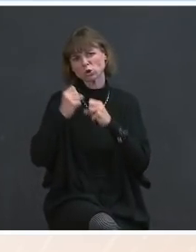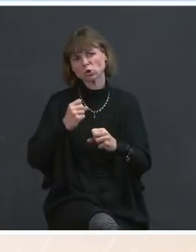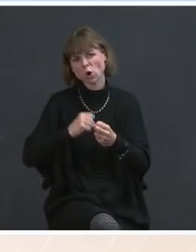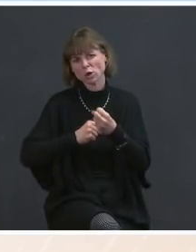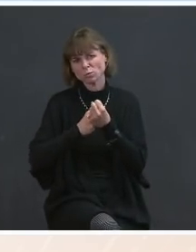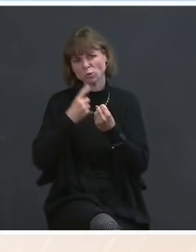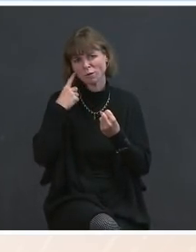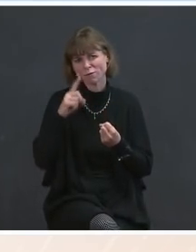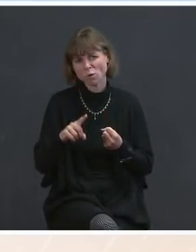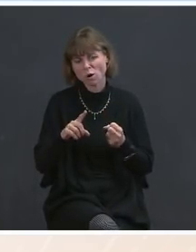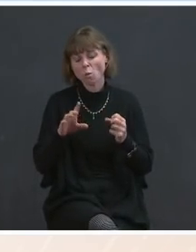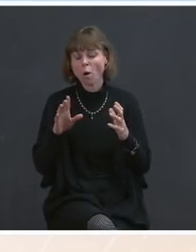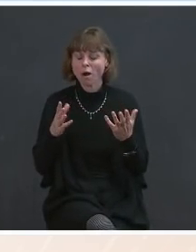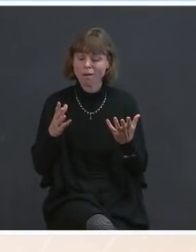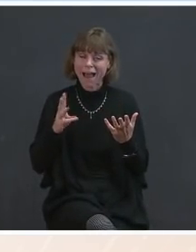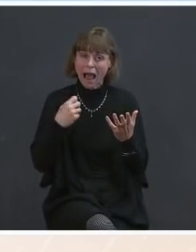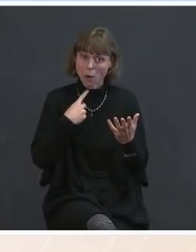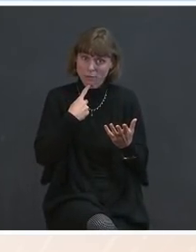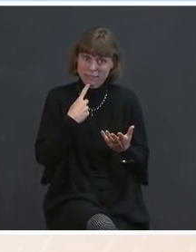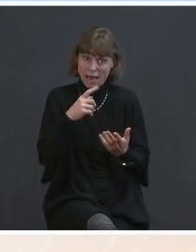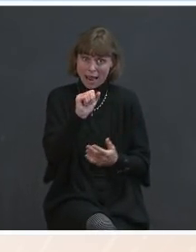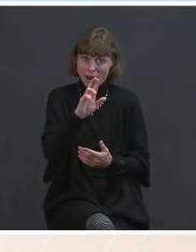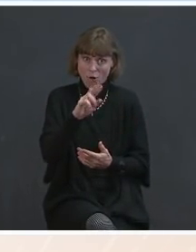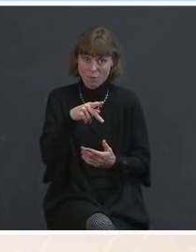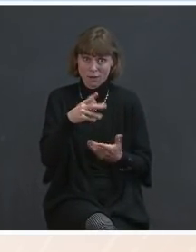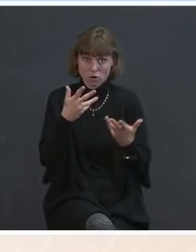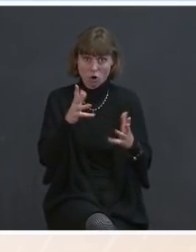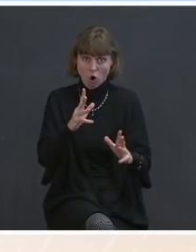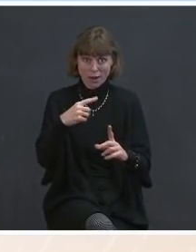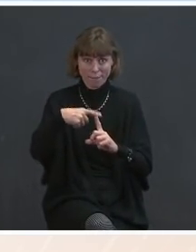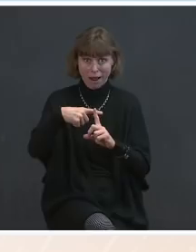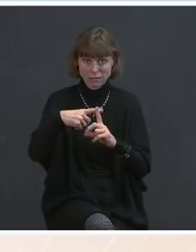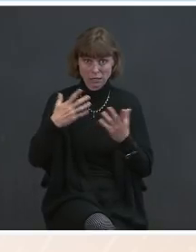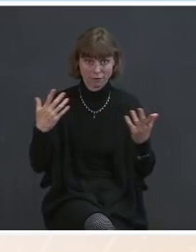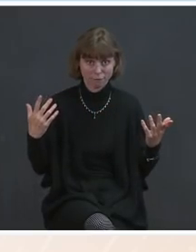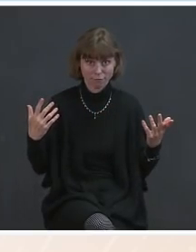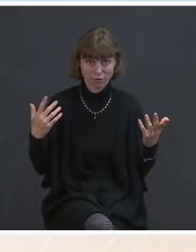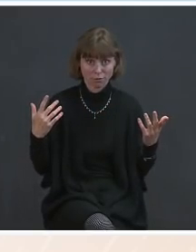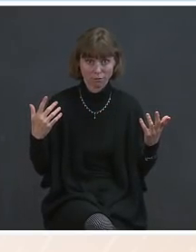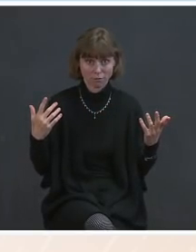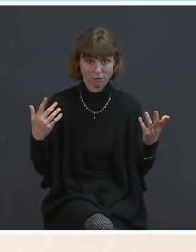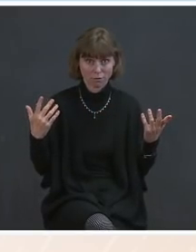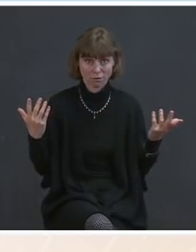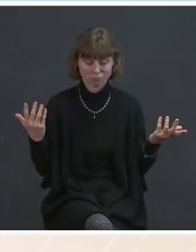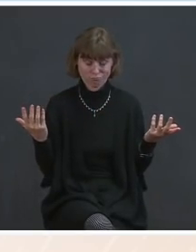Ms. Psaki: Well, I would say the bill is already quite positive. And so -- but what the President